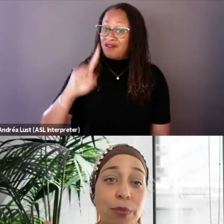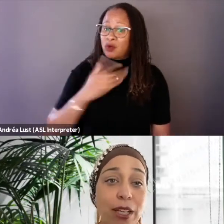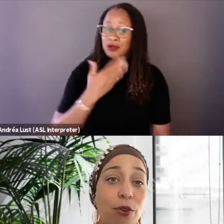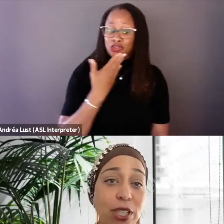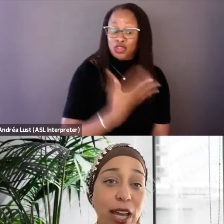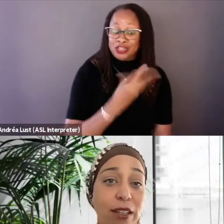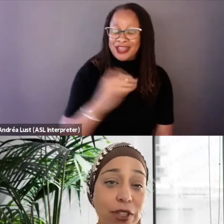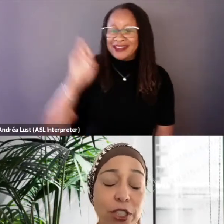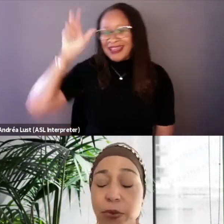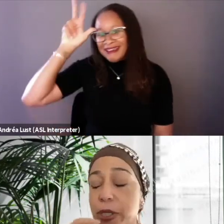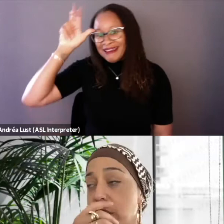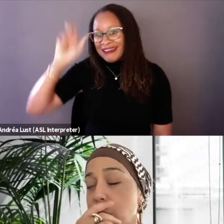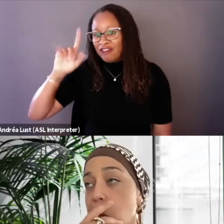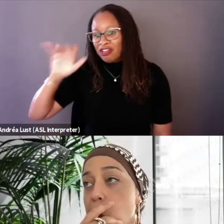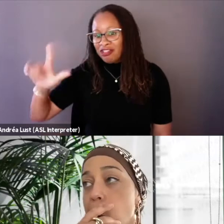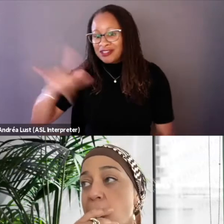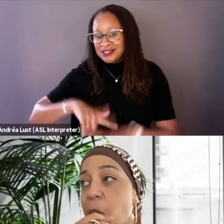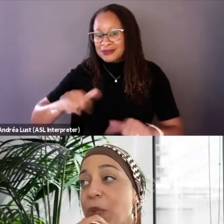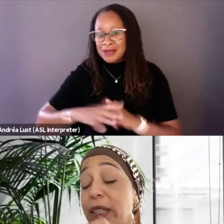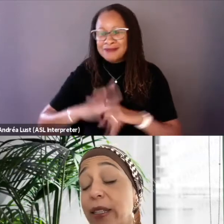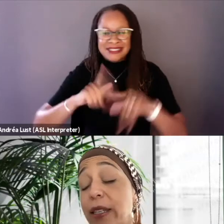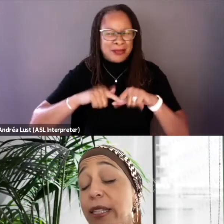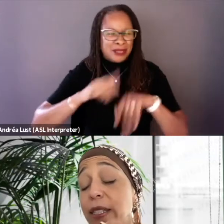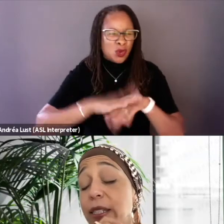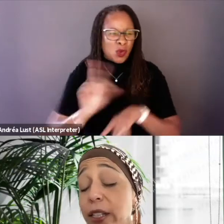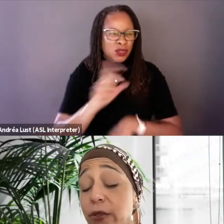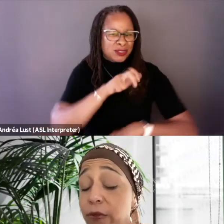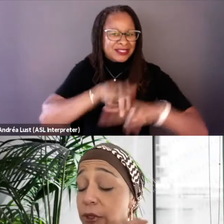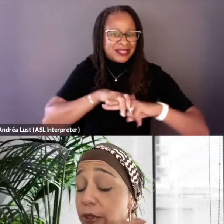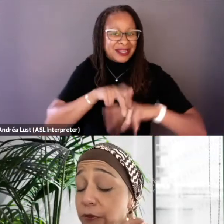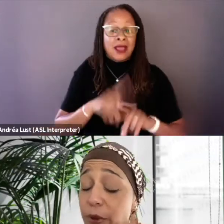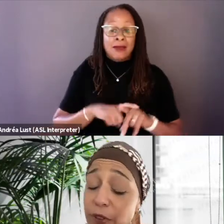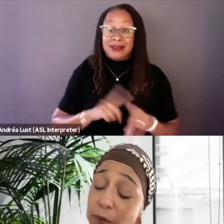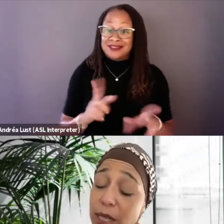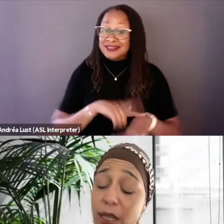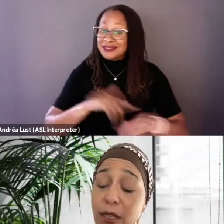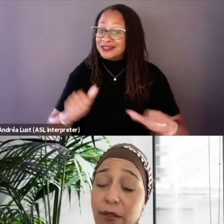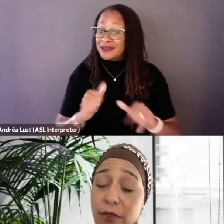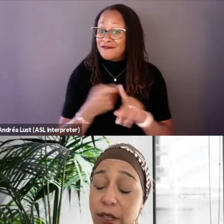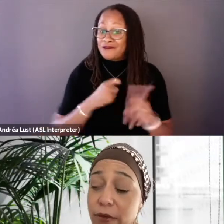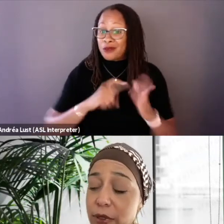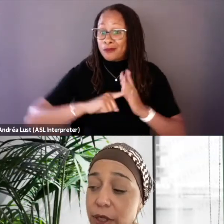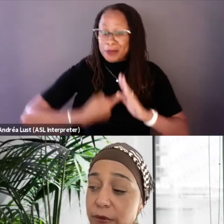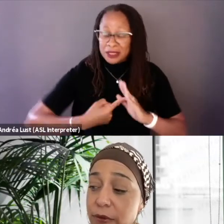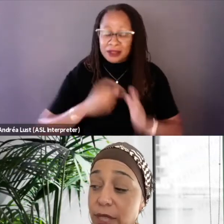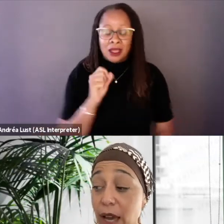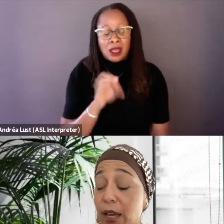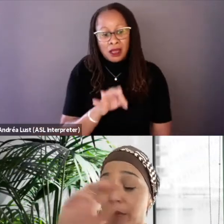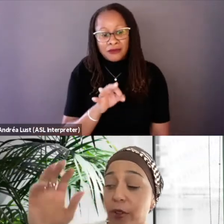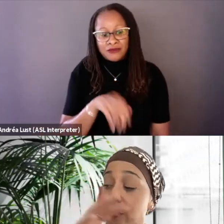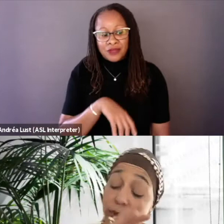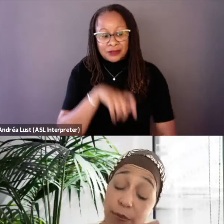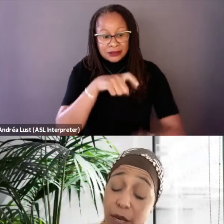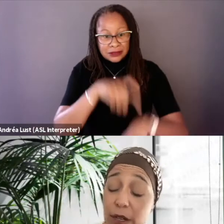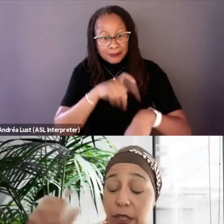Depending on which side of the fence you were sitting but it's still from the very beginning of time or America